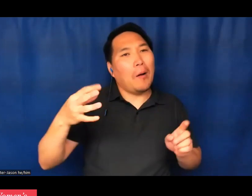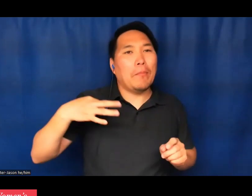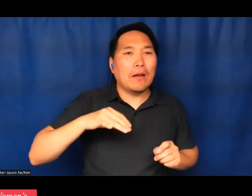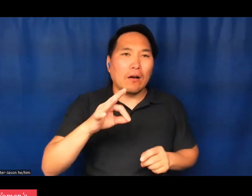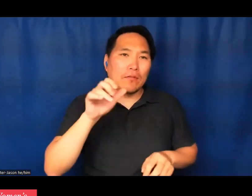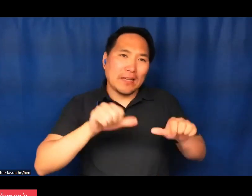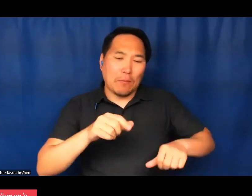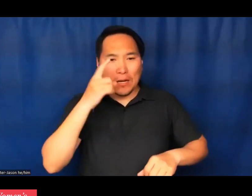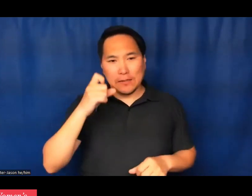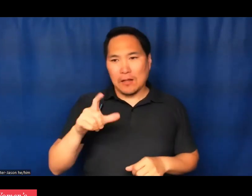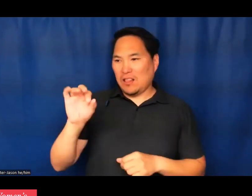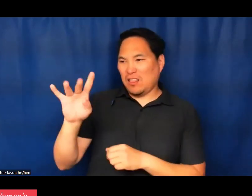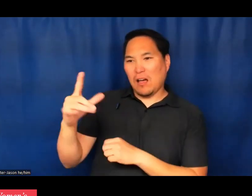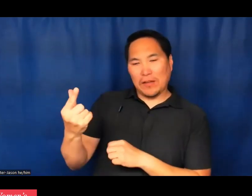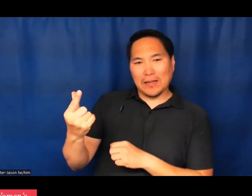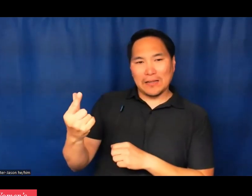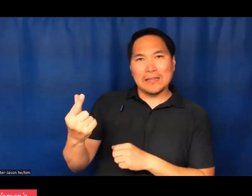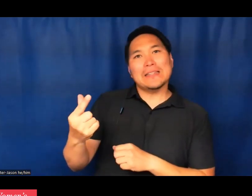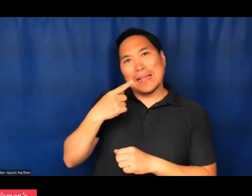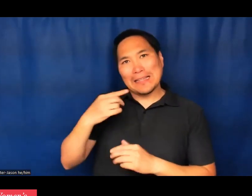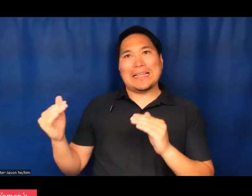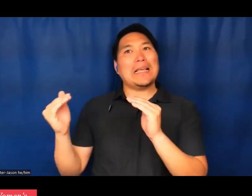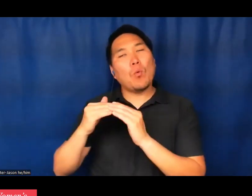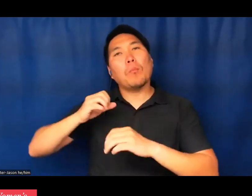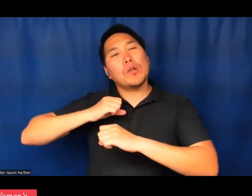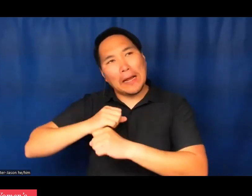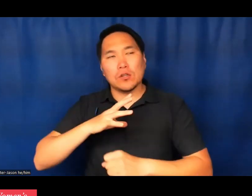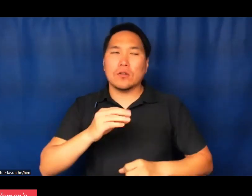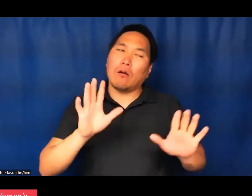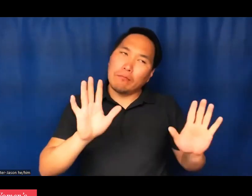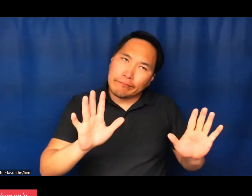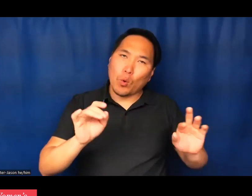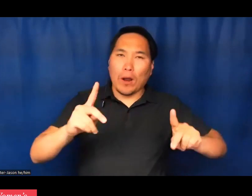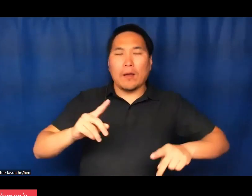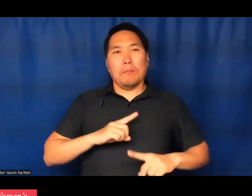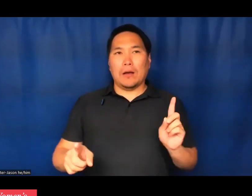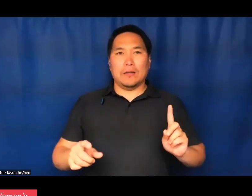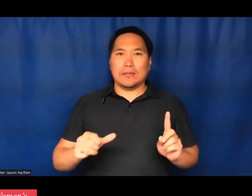text of Loving is equal protection, but I think that's not a whole lot of faith.